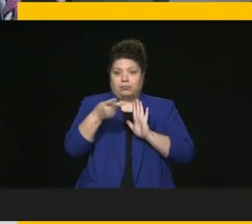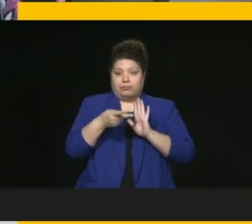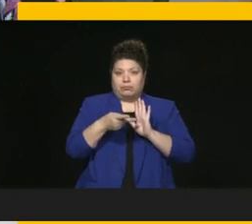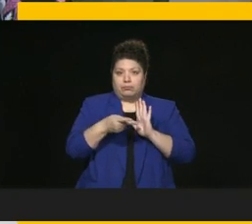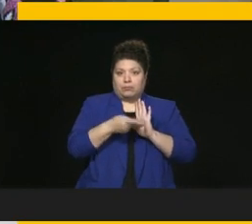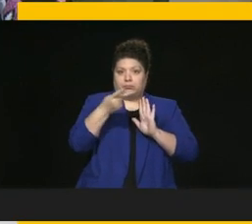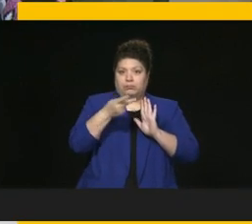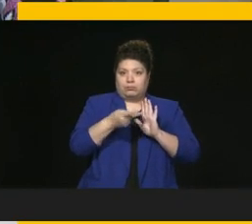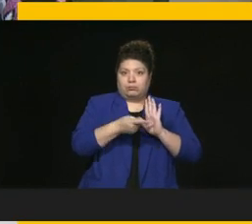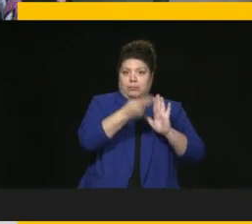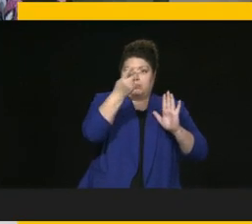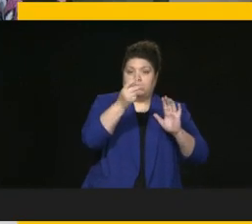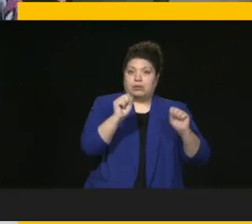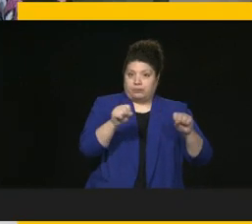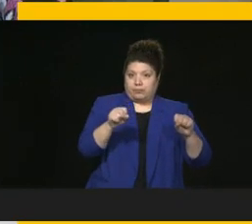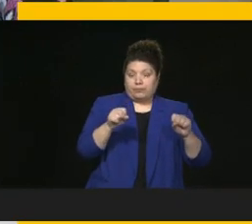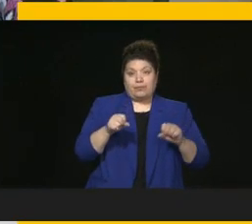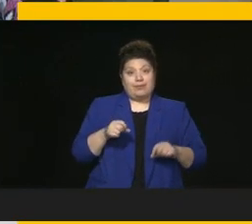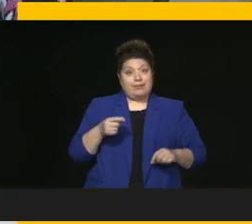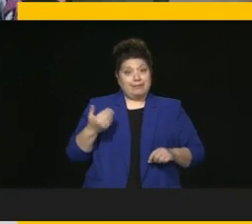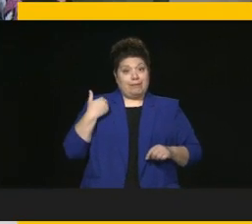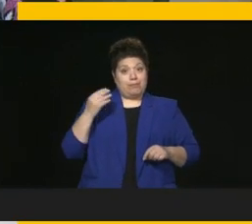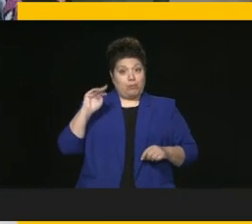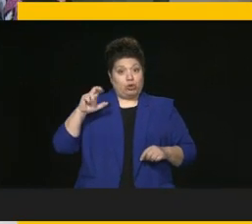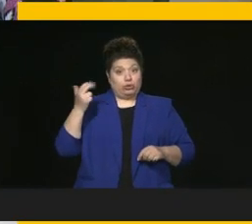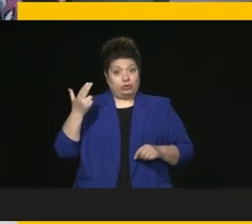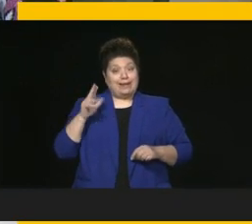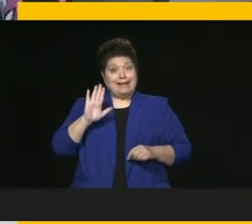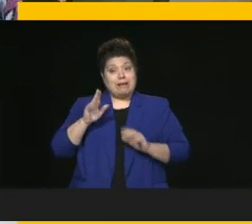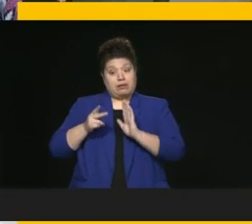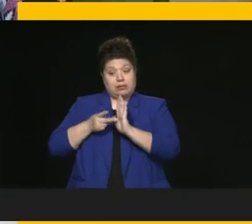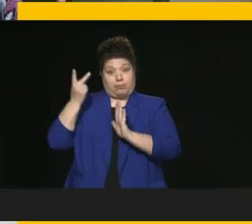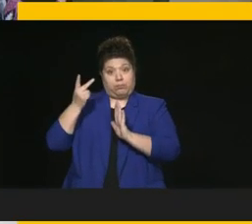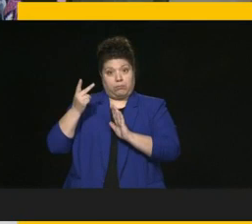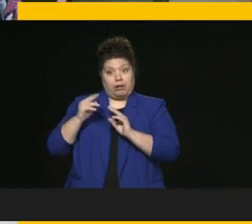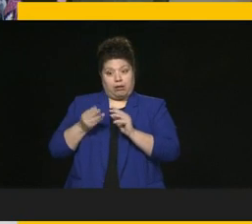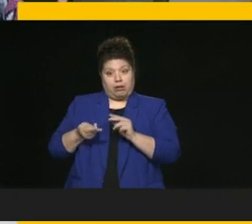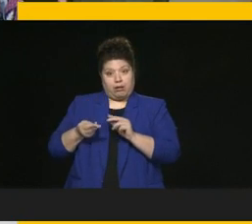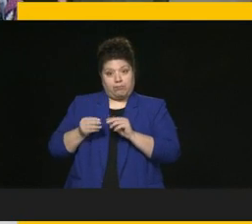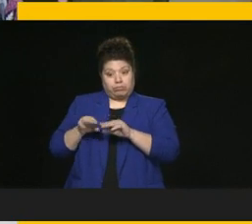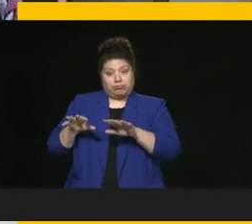IN LATE MARCH WHEN THE GROWTH RATE WAS THE FASTEST, WE SAW